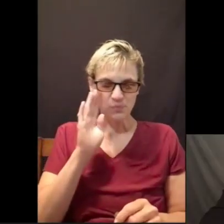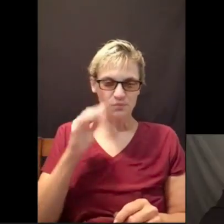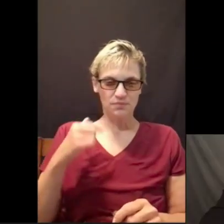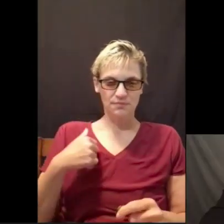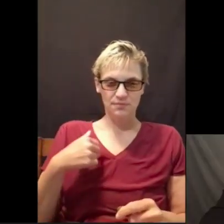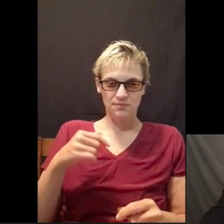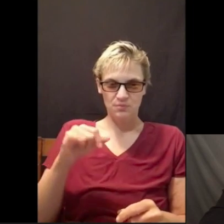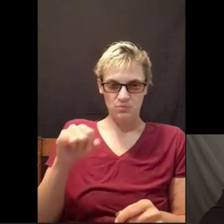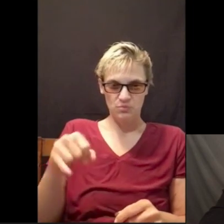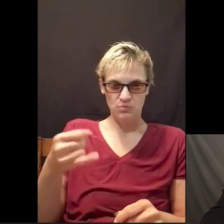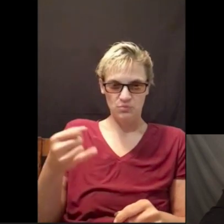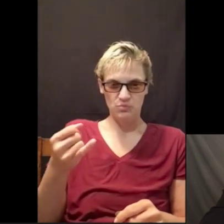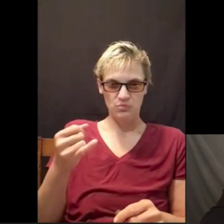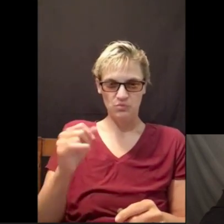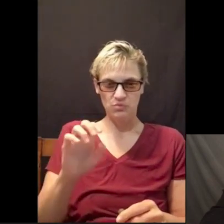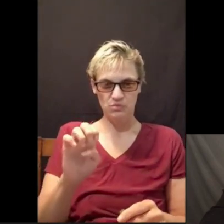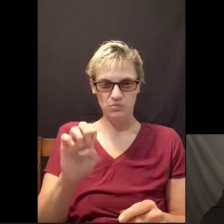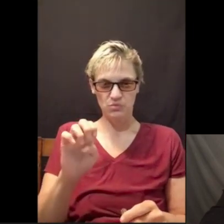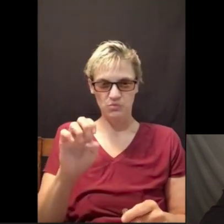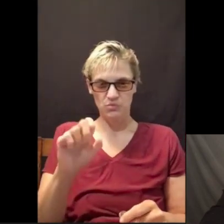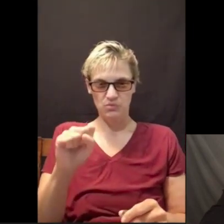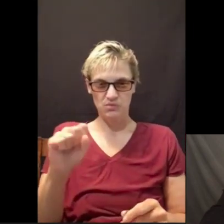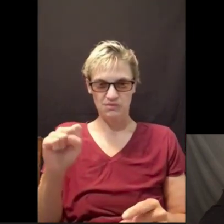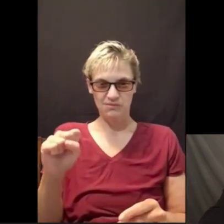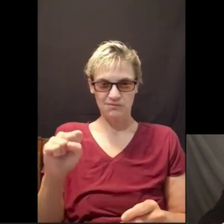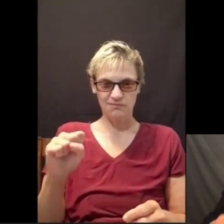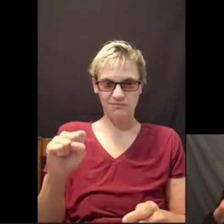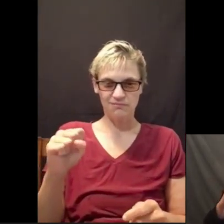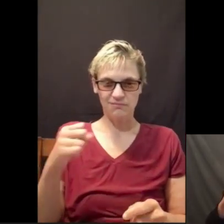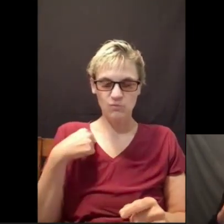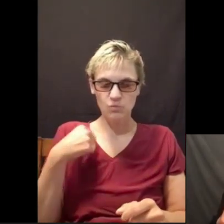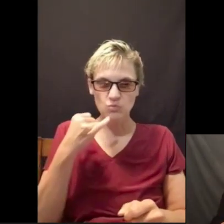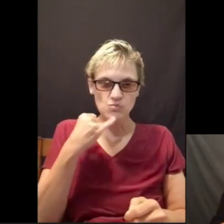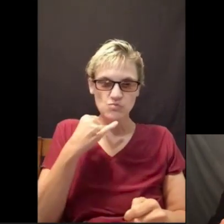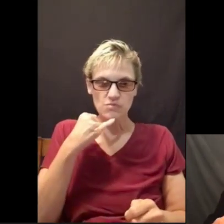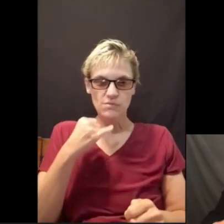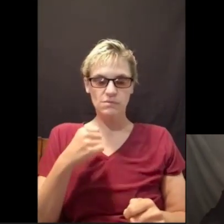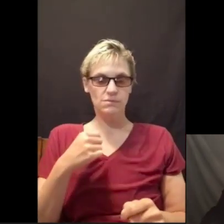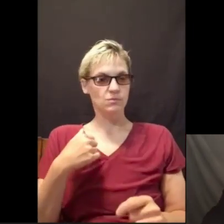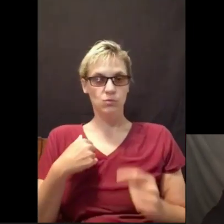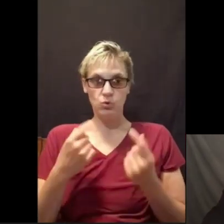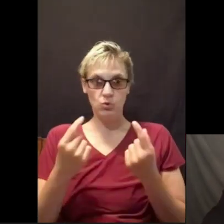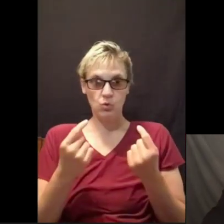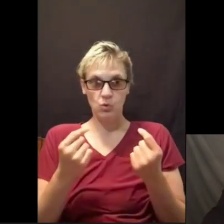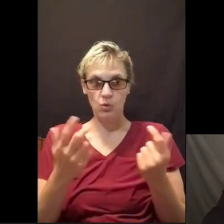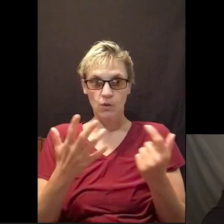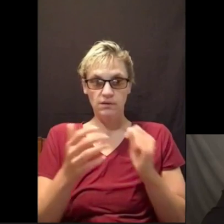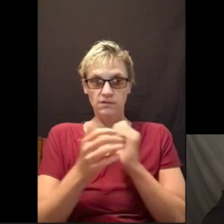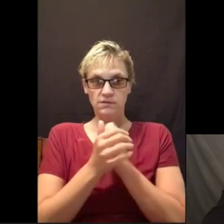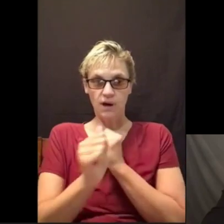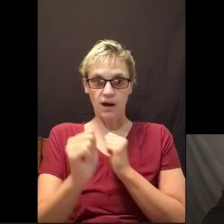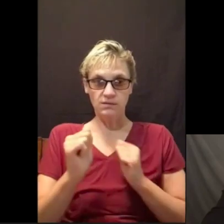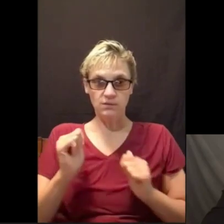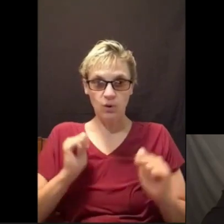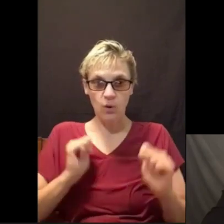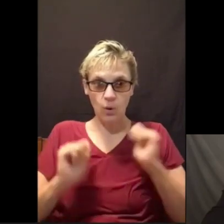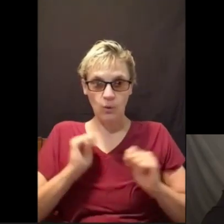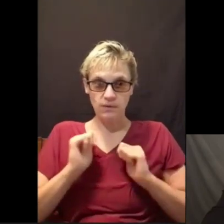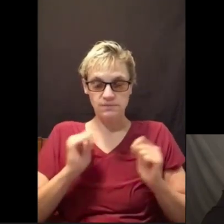Hello, my name is Jess. This is how I sign my name in sign language.